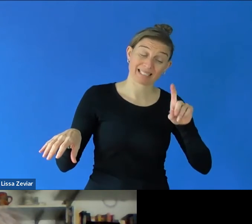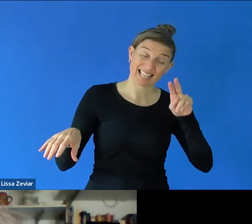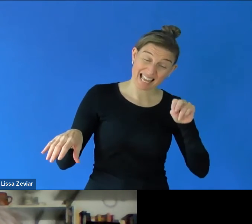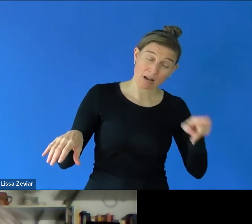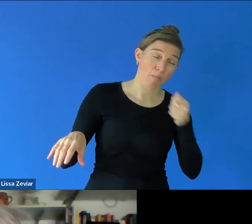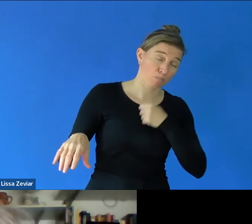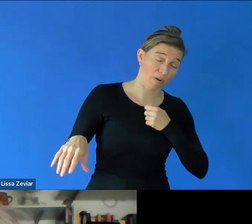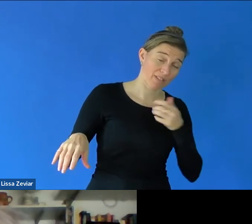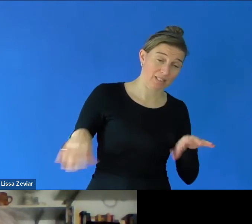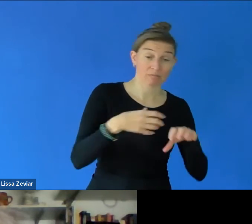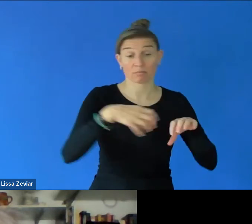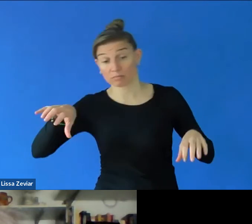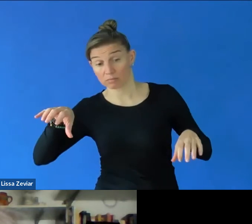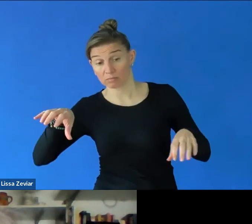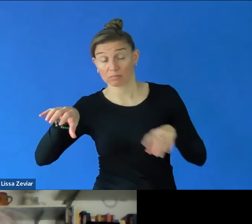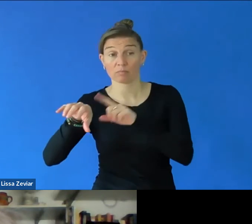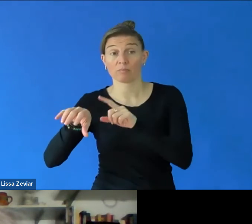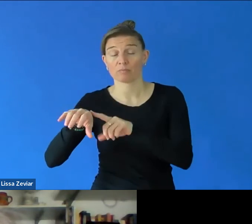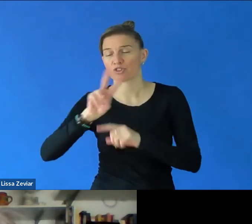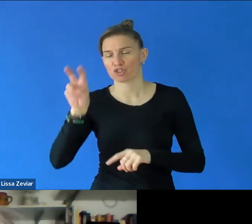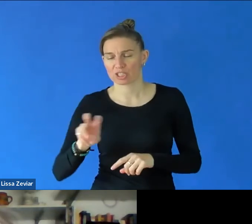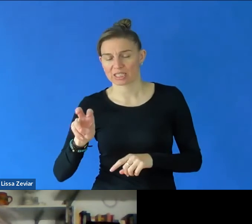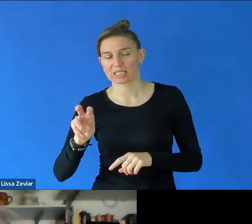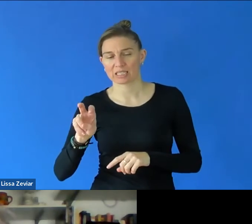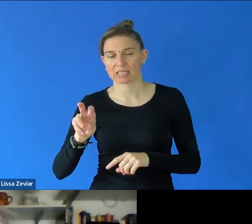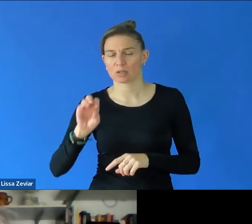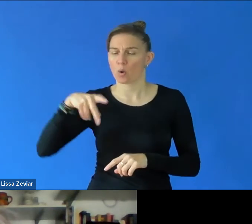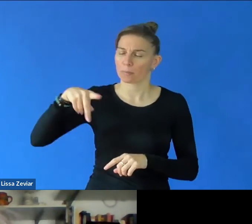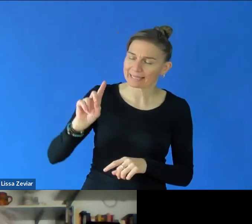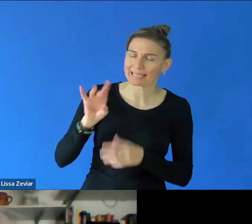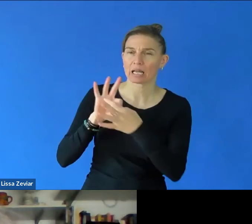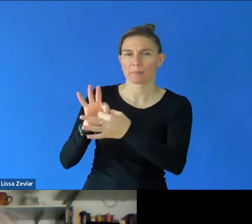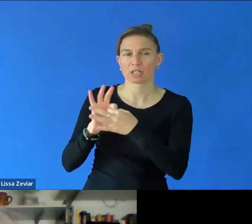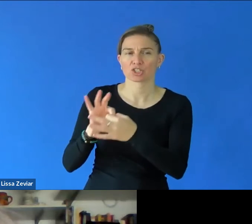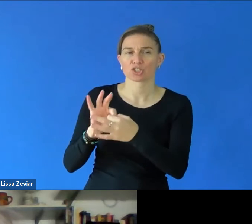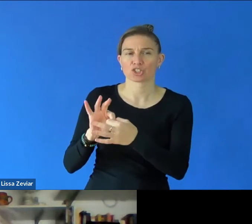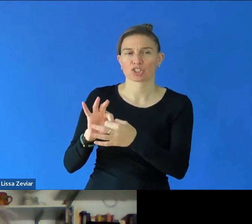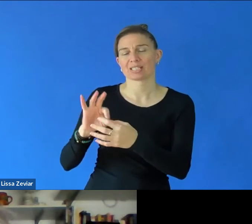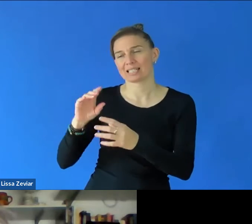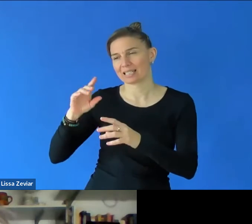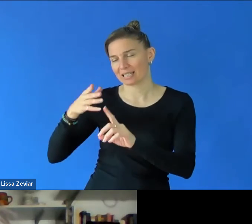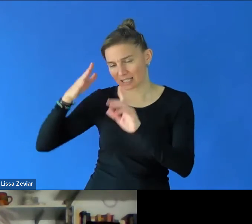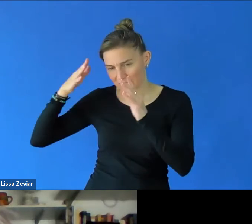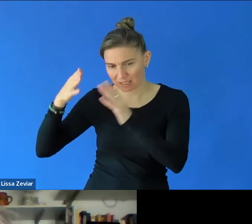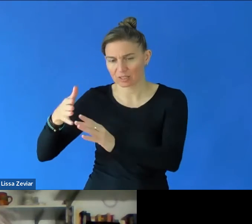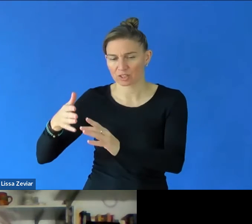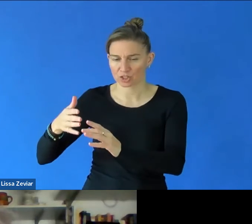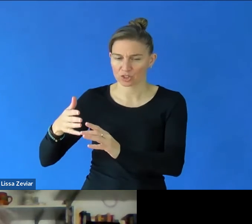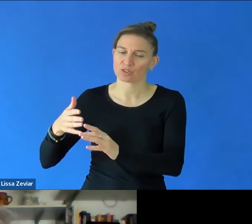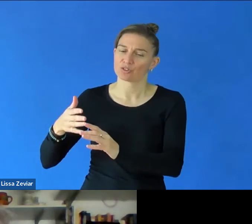and Jazz will be in the breakout room discussing data-driven advocacy. Please, make your choice now.